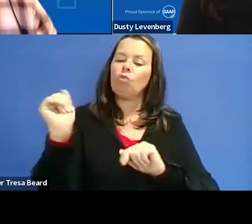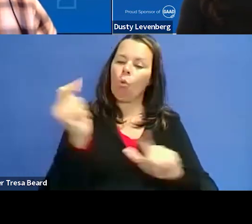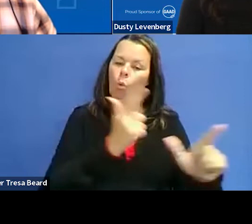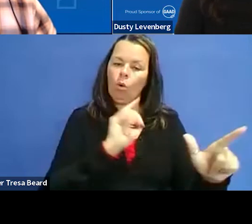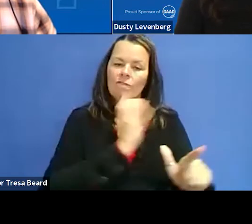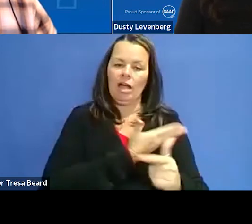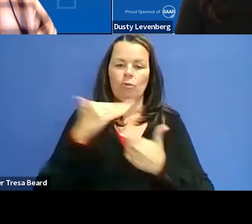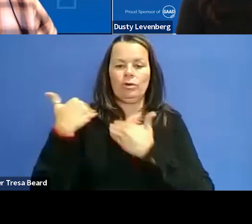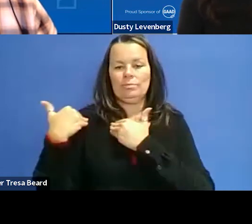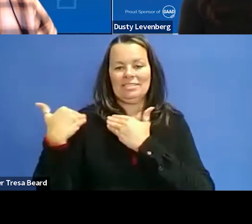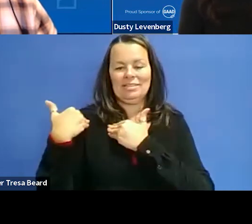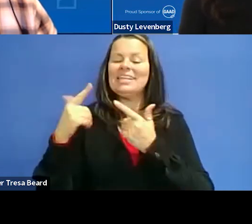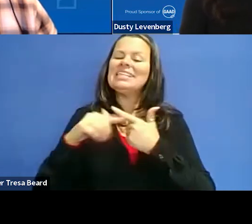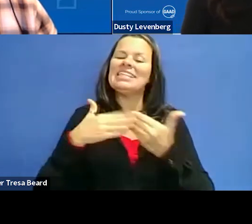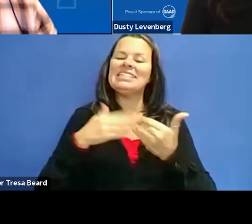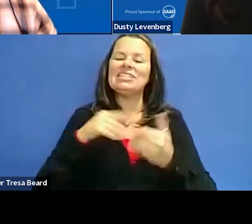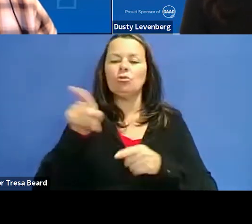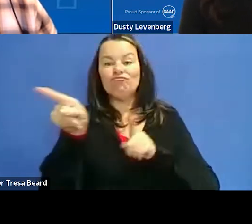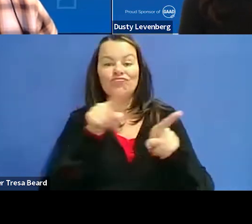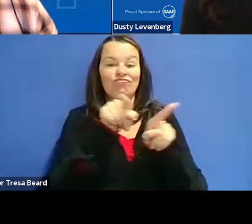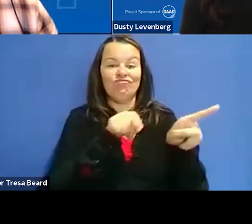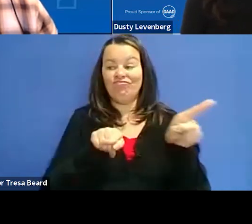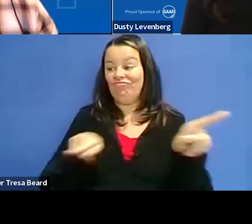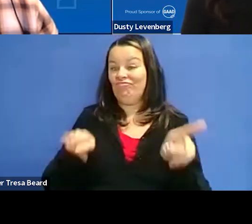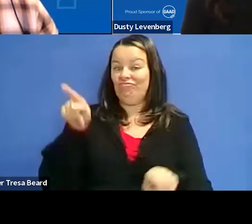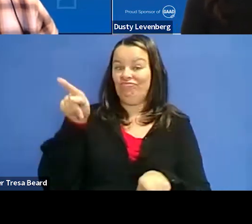It's easy to pass blame to content managers, to designers, to developers, but